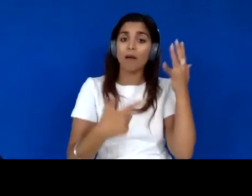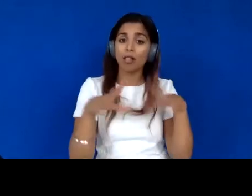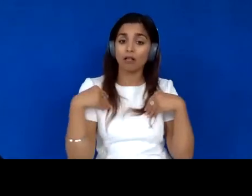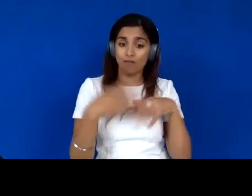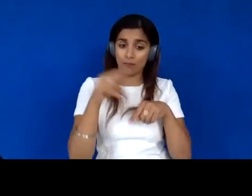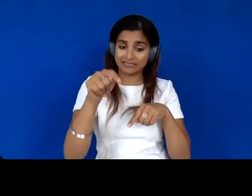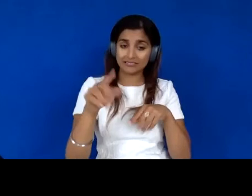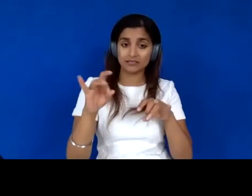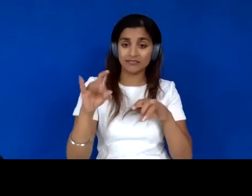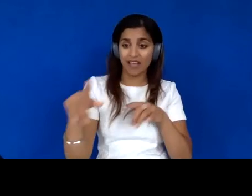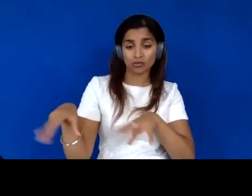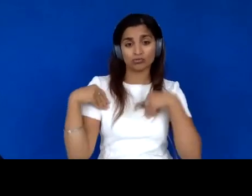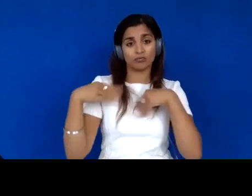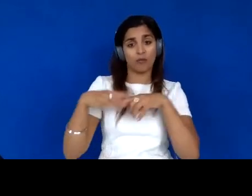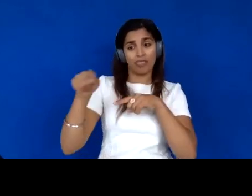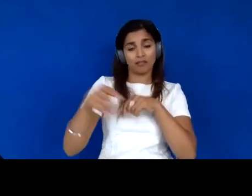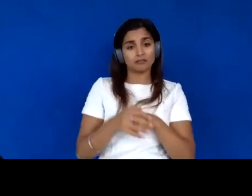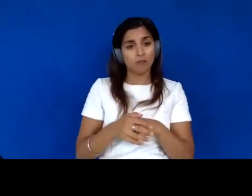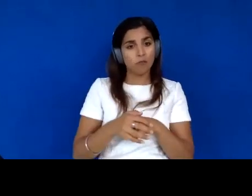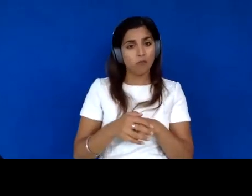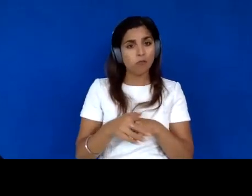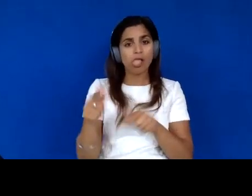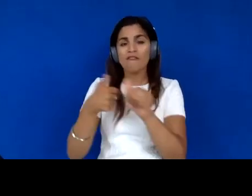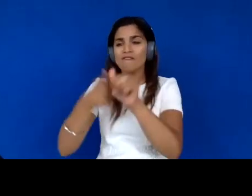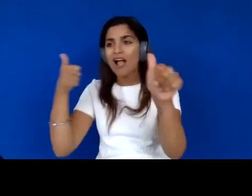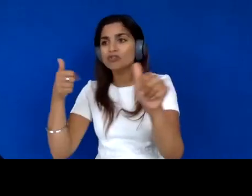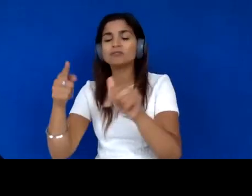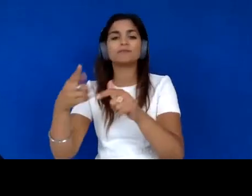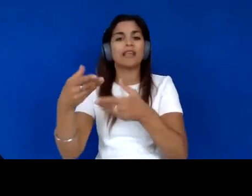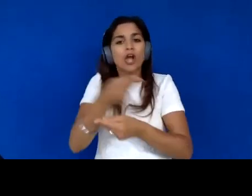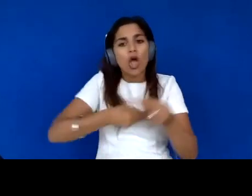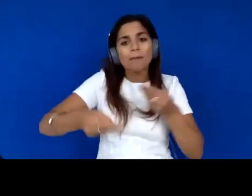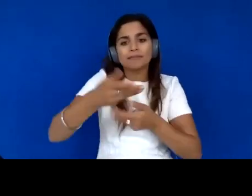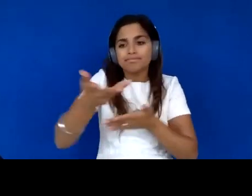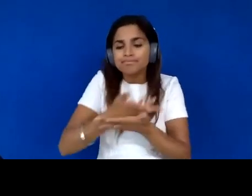transnational economic negotiations the gas leak and it's legal and humanitarian